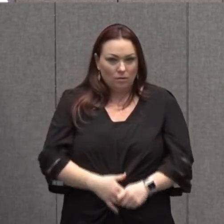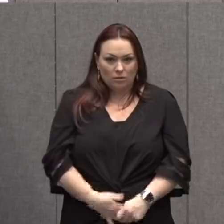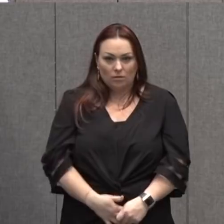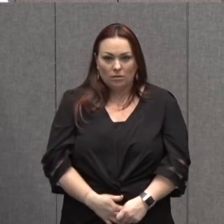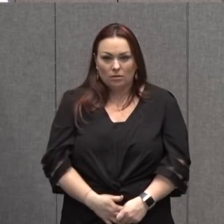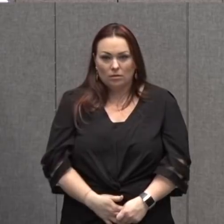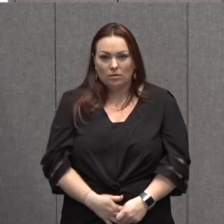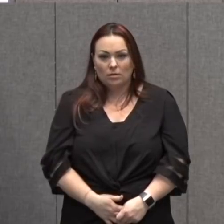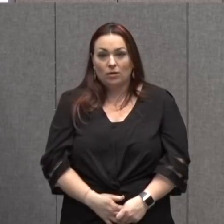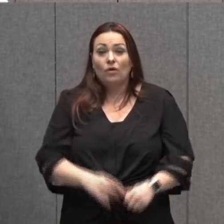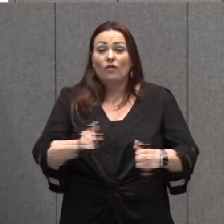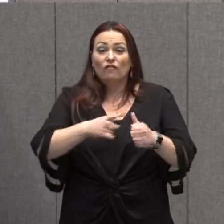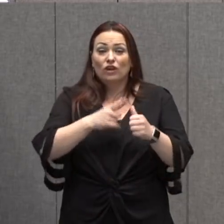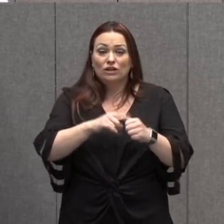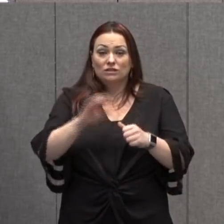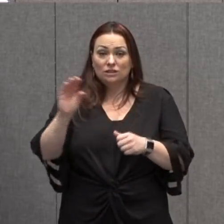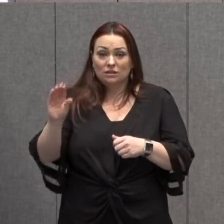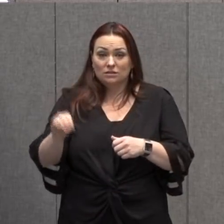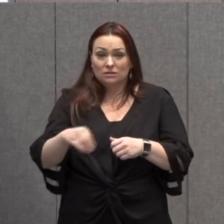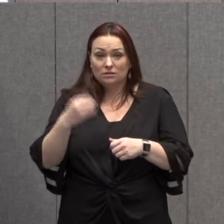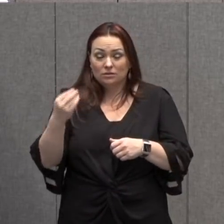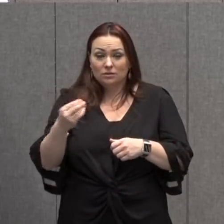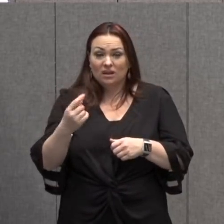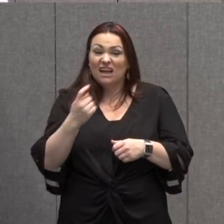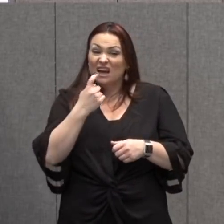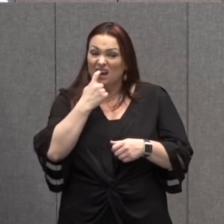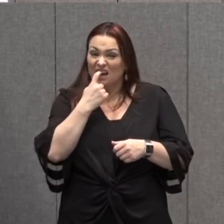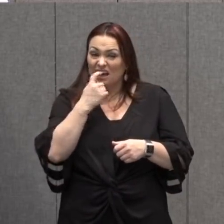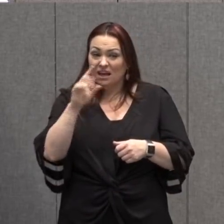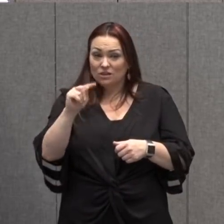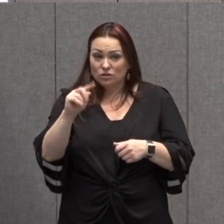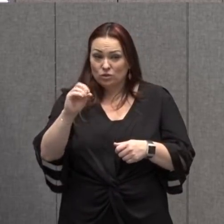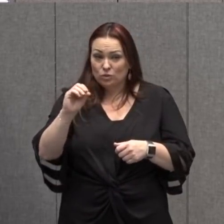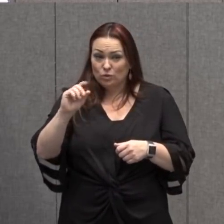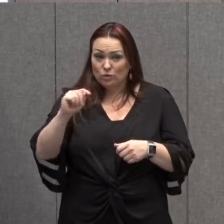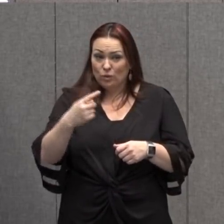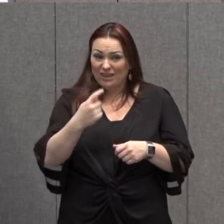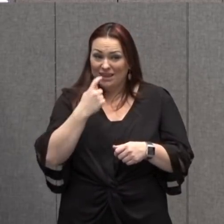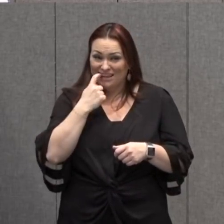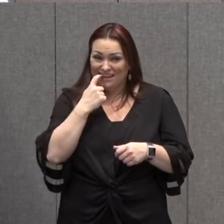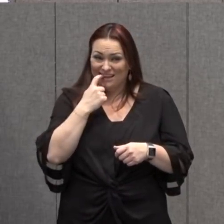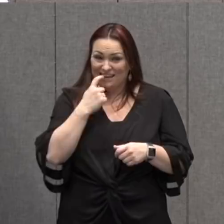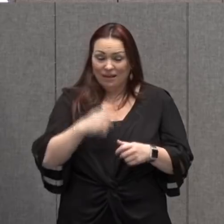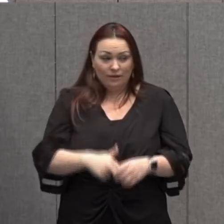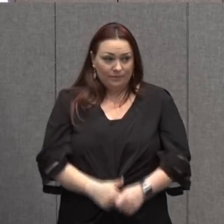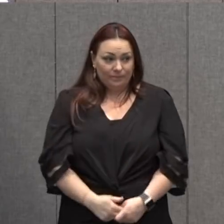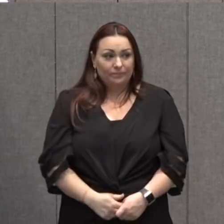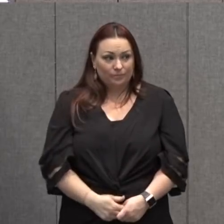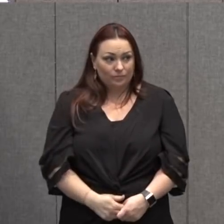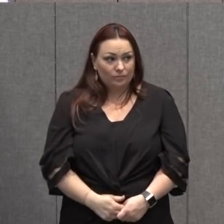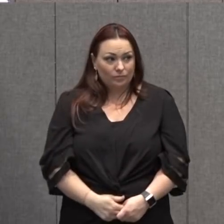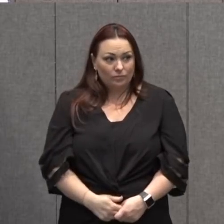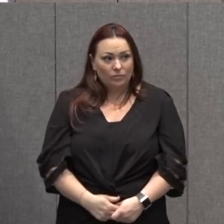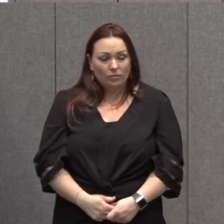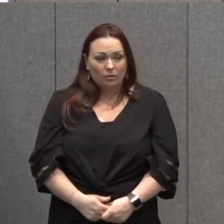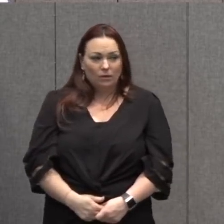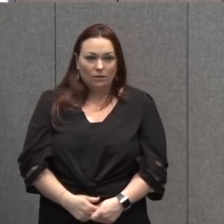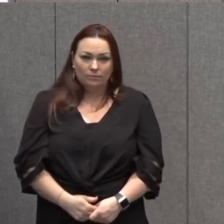I'm gonna turn over my first card, which is tooth, tooth. So let's see, and then I'm gonna go,